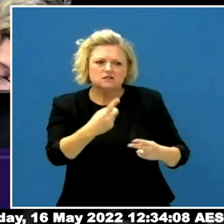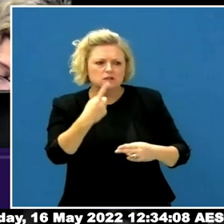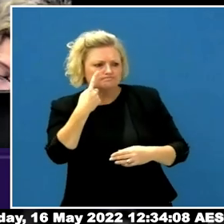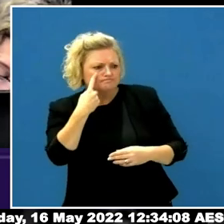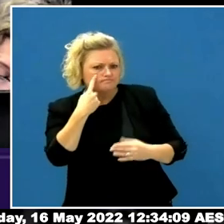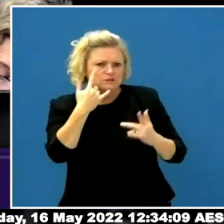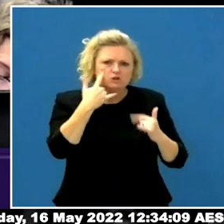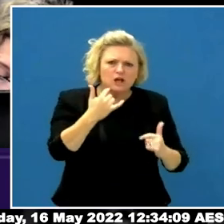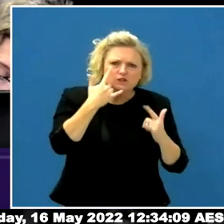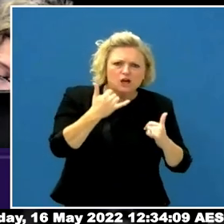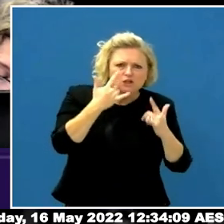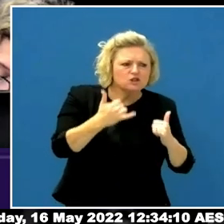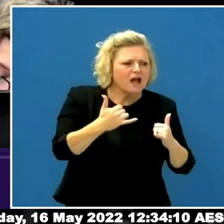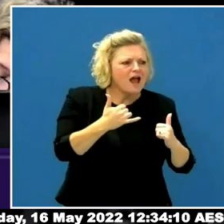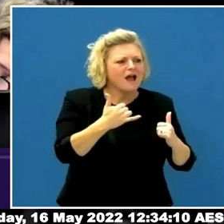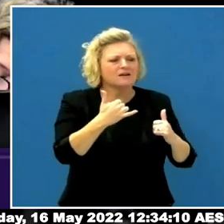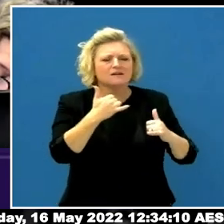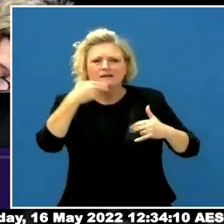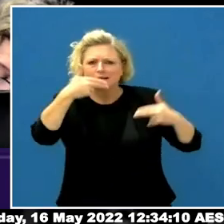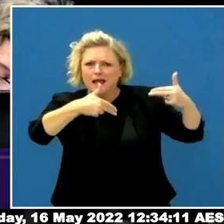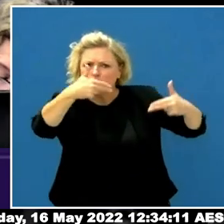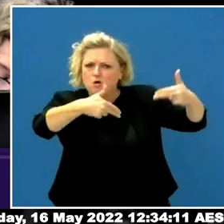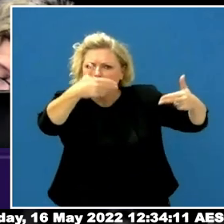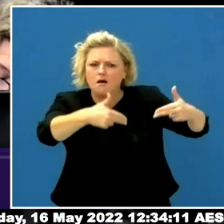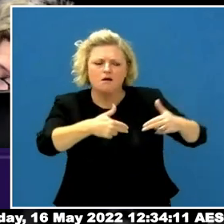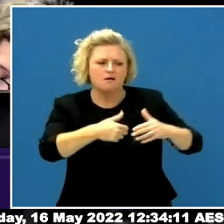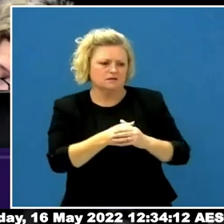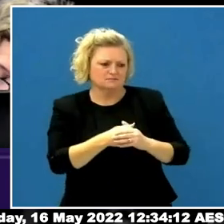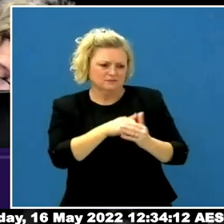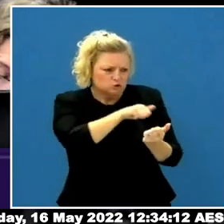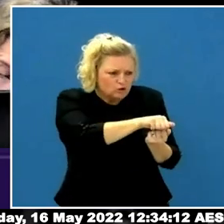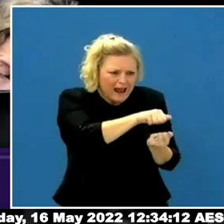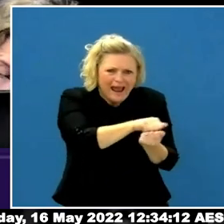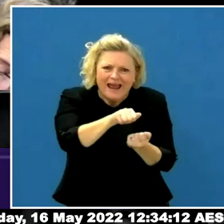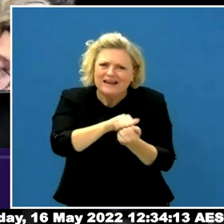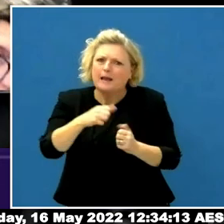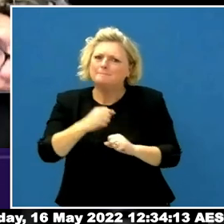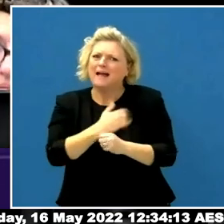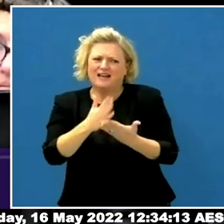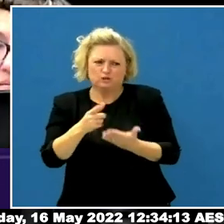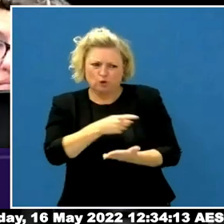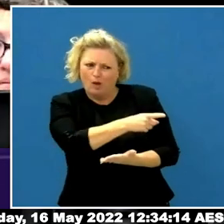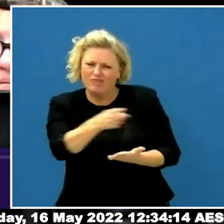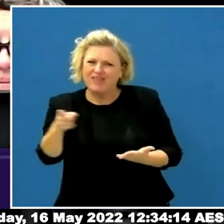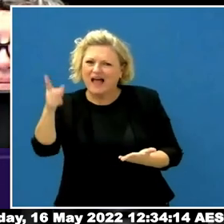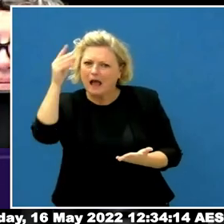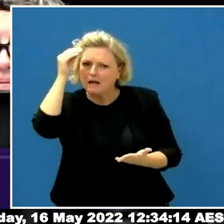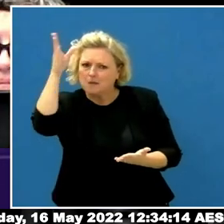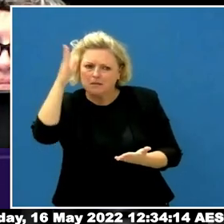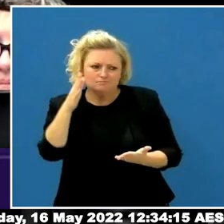Yes. Cameras, training, to make sure that people can know how to use the